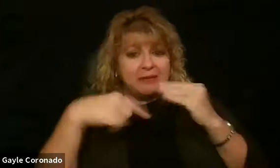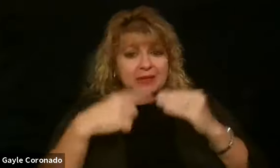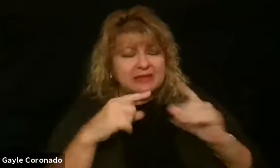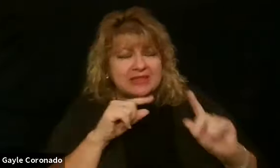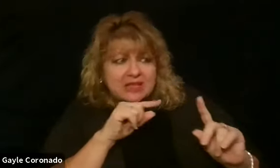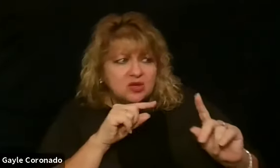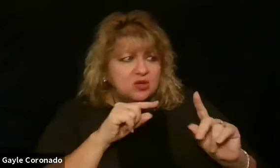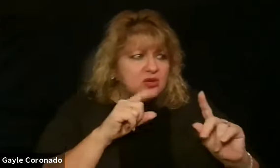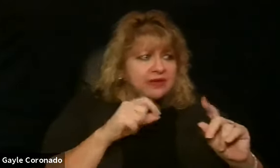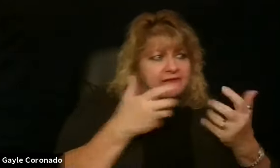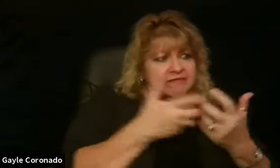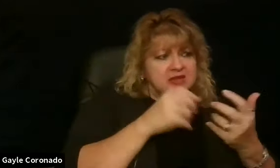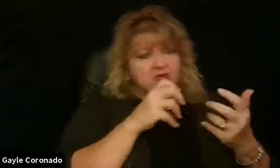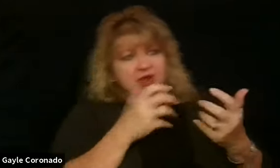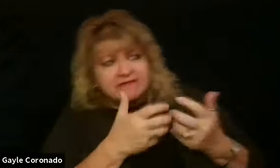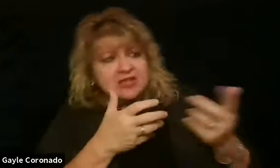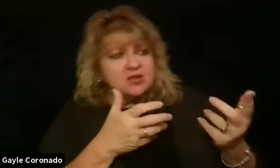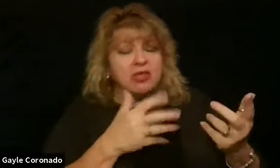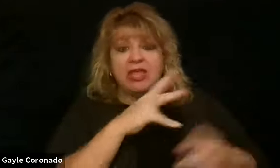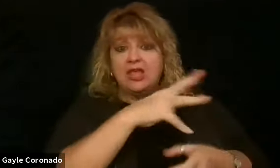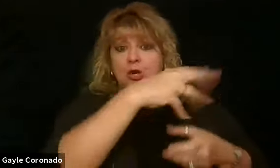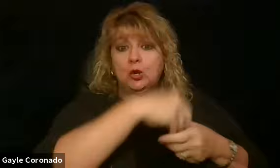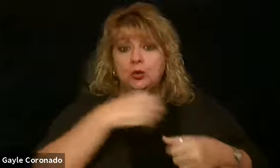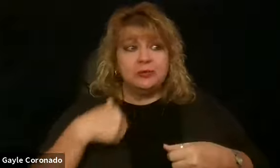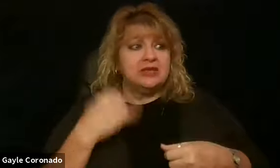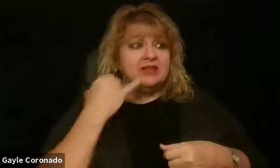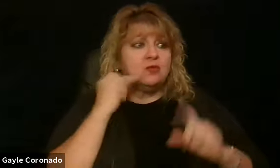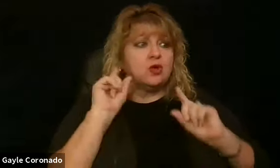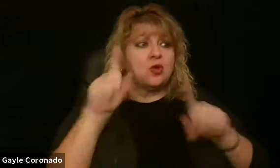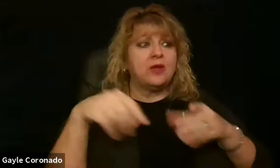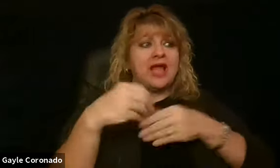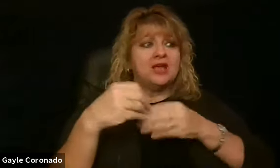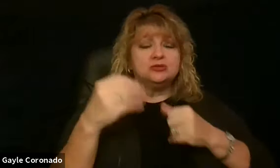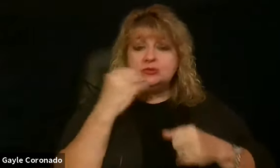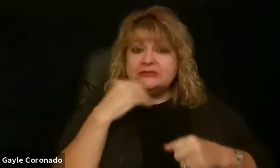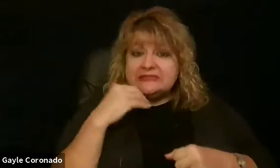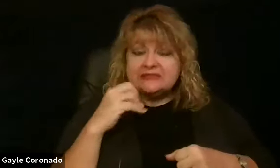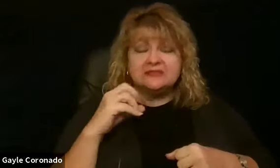They make sure to include me whether it's you know going somewhere to eat or just going out to the park.